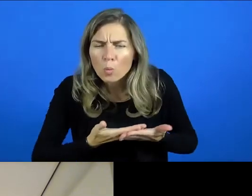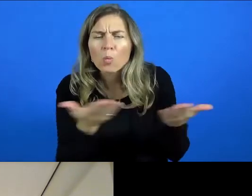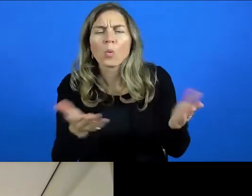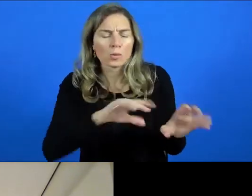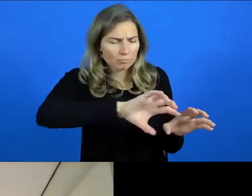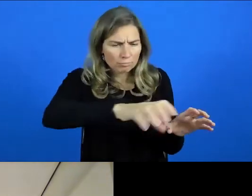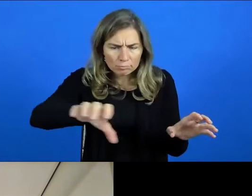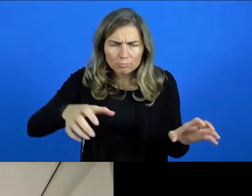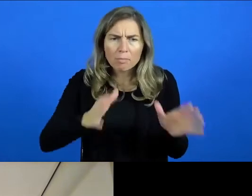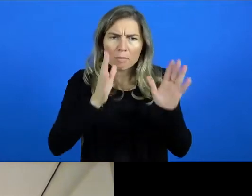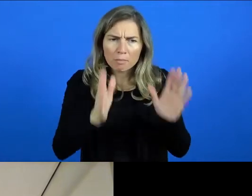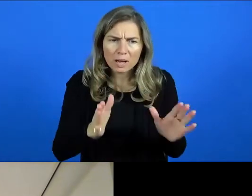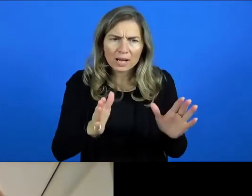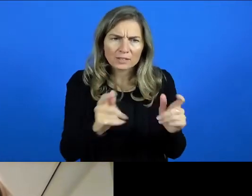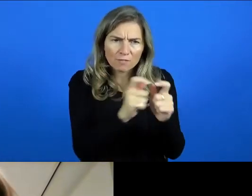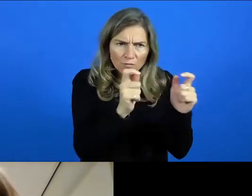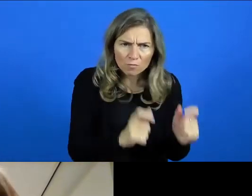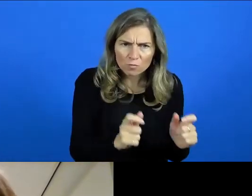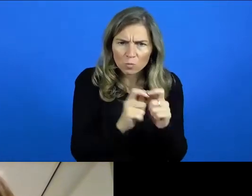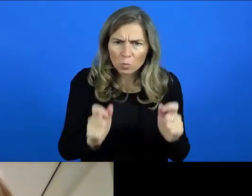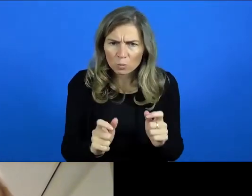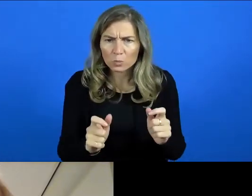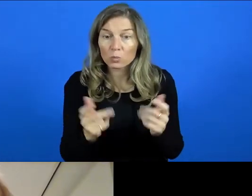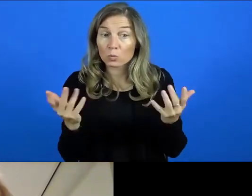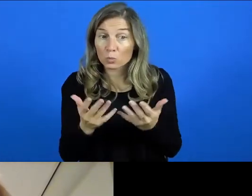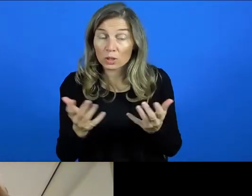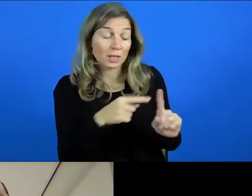to ensure the implementation of the CRPD